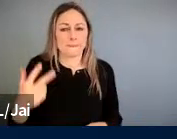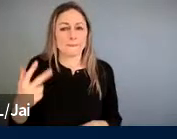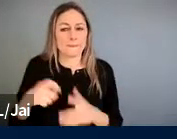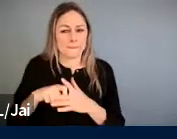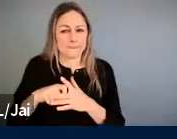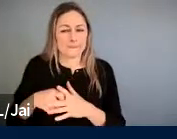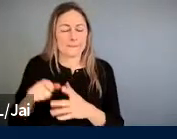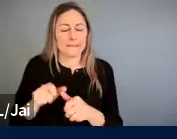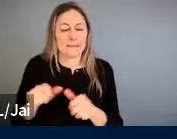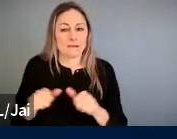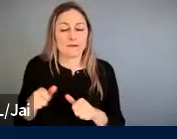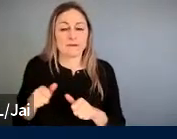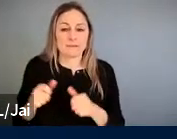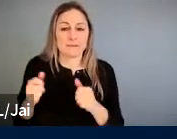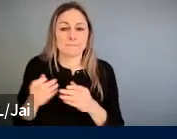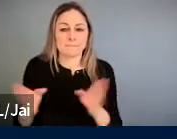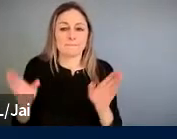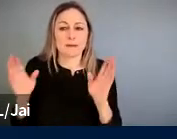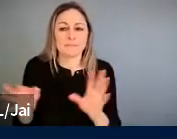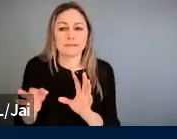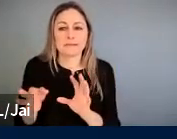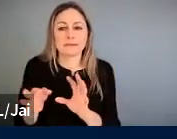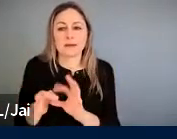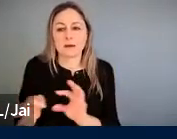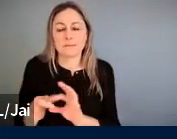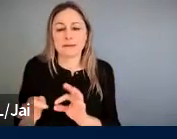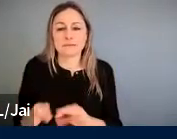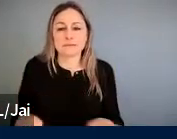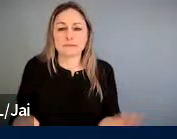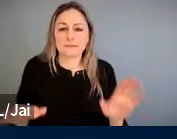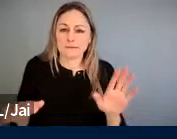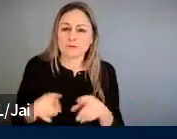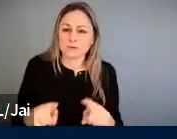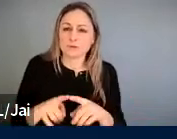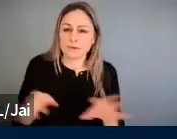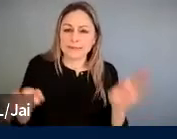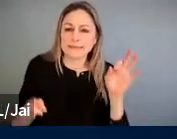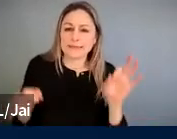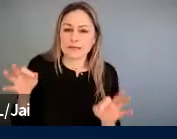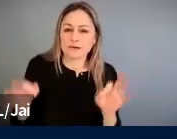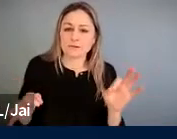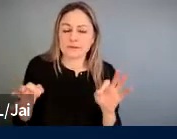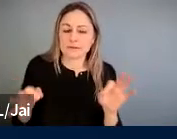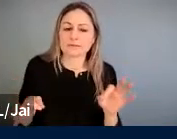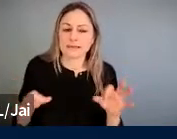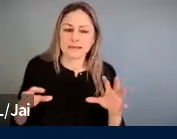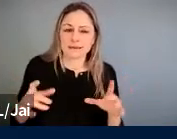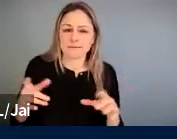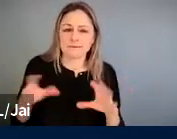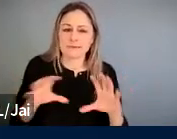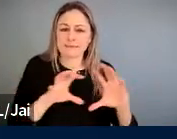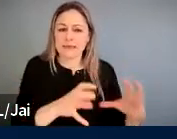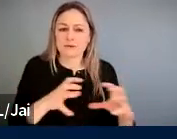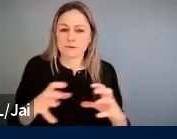public comments and testimonies at our hearings kind of categorized in. And the first views that